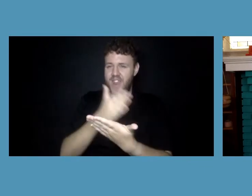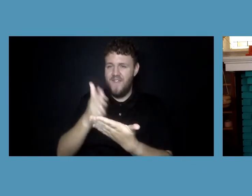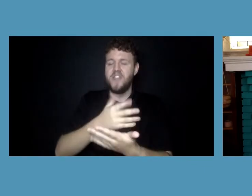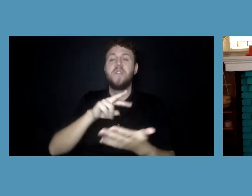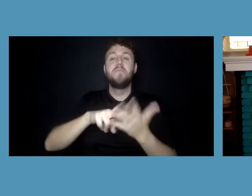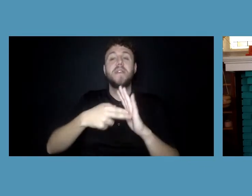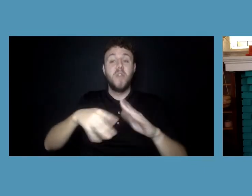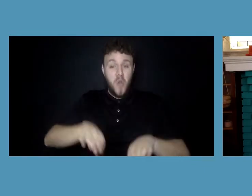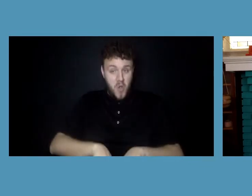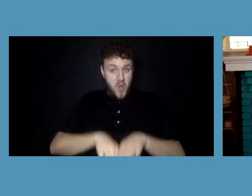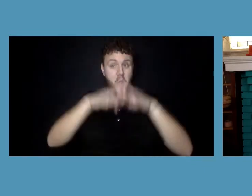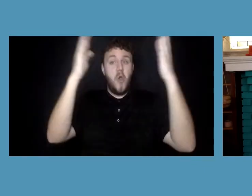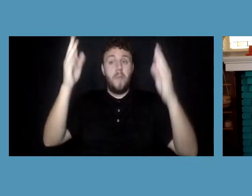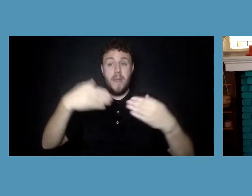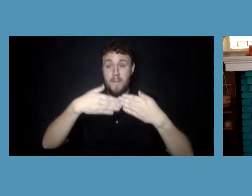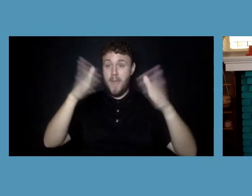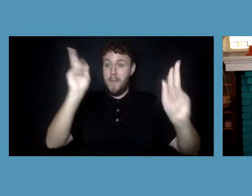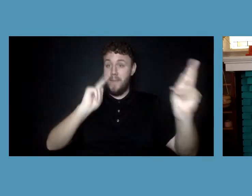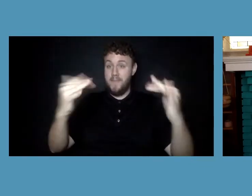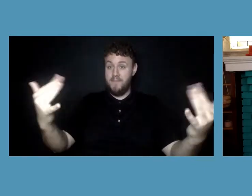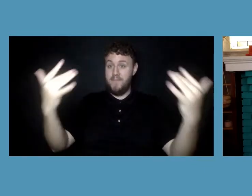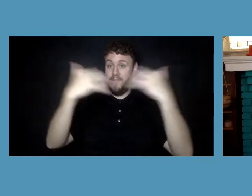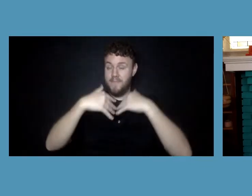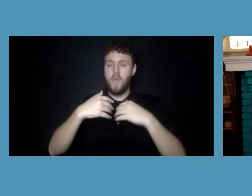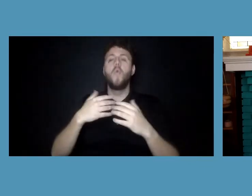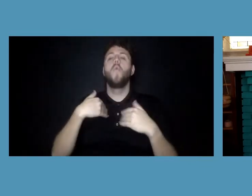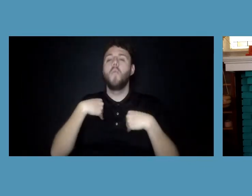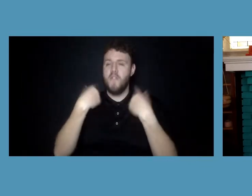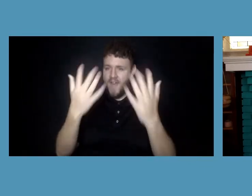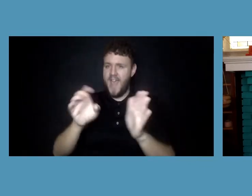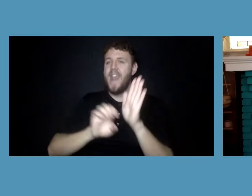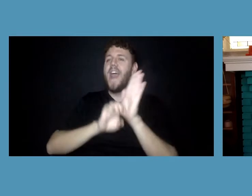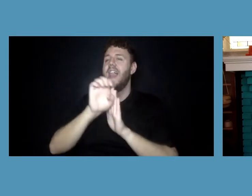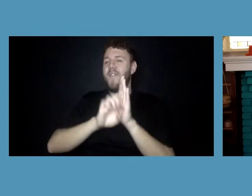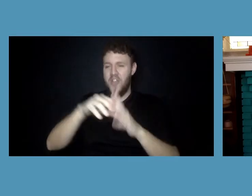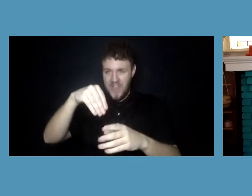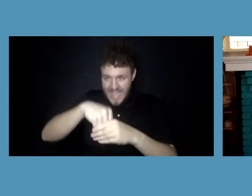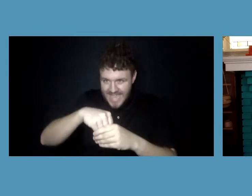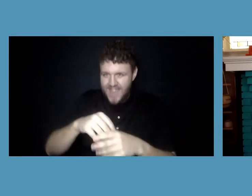reopened to the public there will be an elevator in an historic building which is very very exciting.